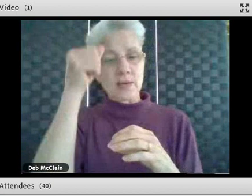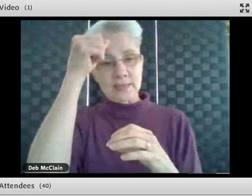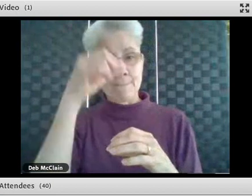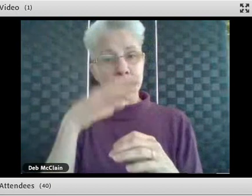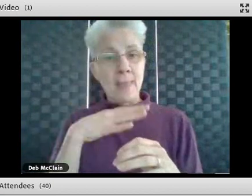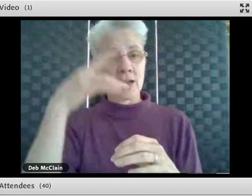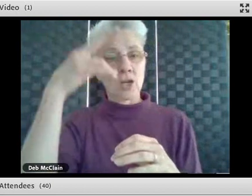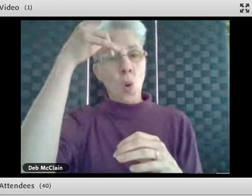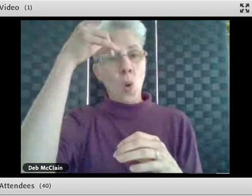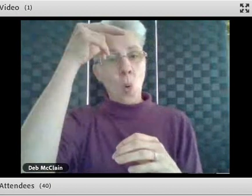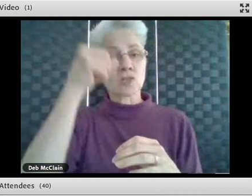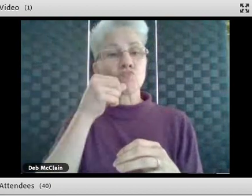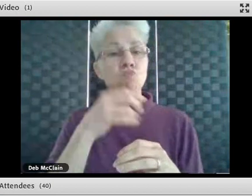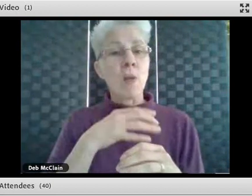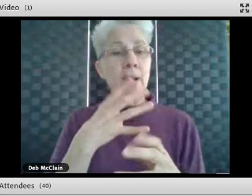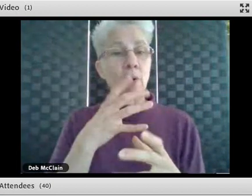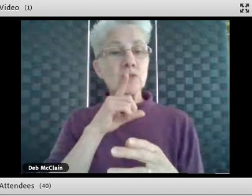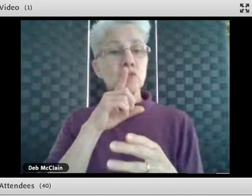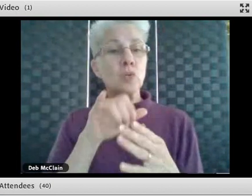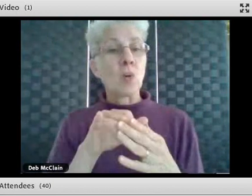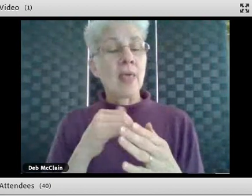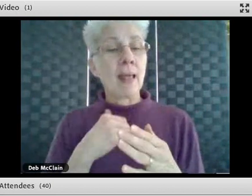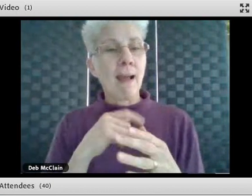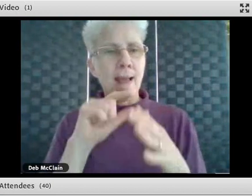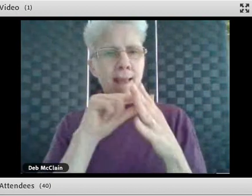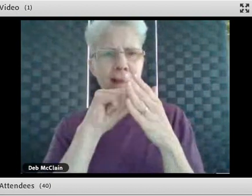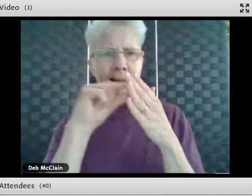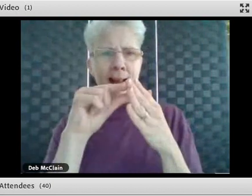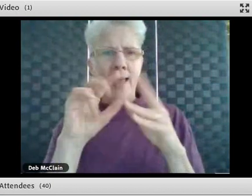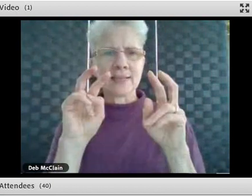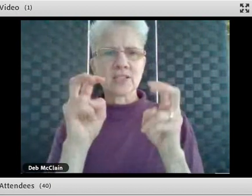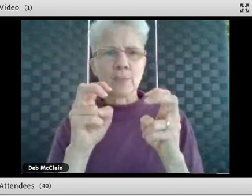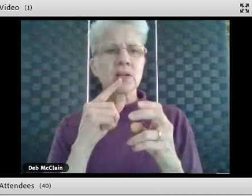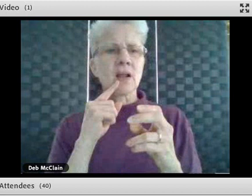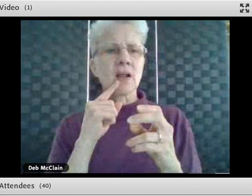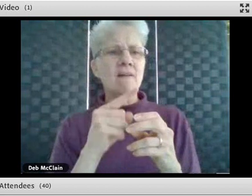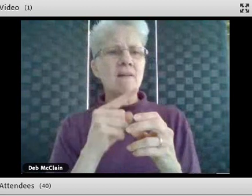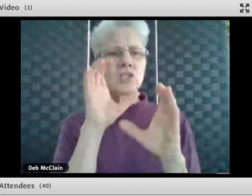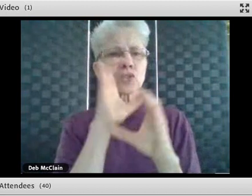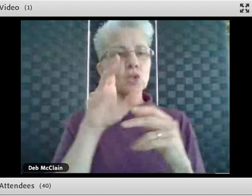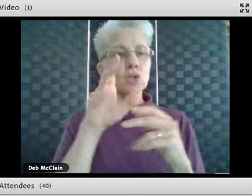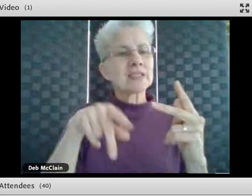I want to make sure that I highlight this subject authority heading search type